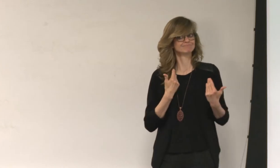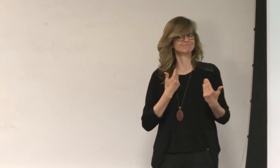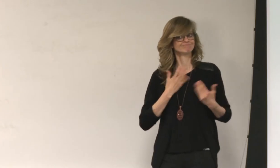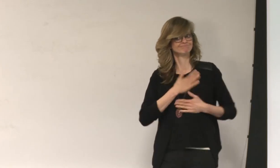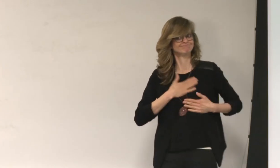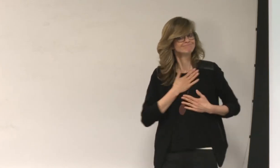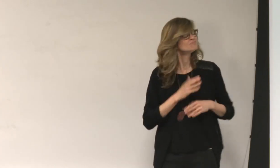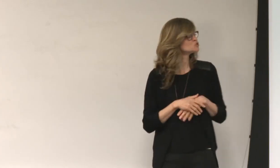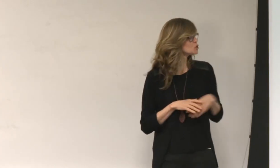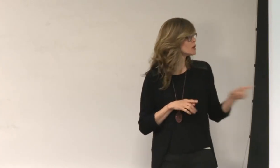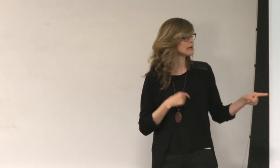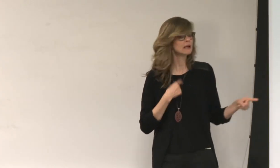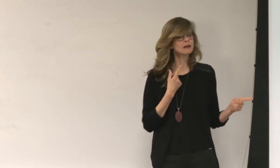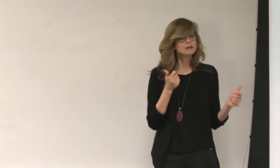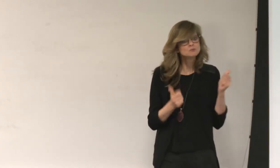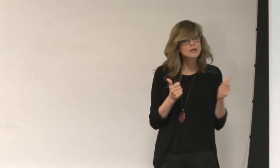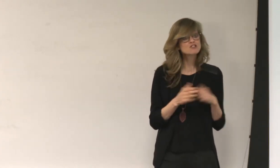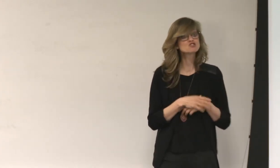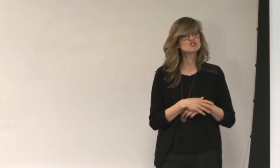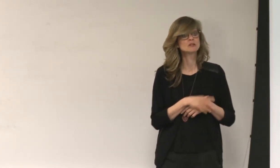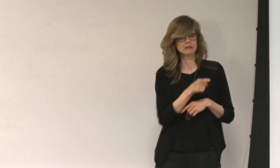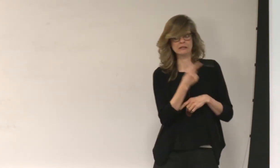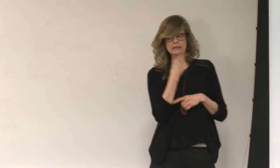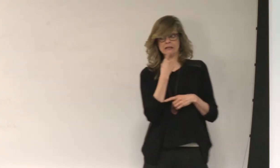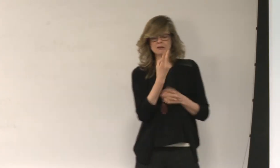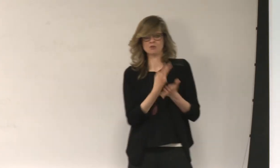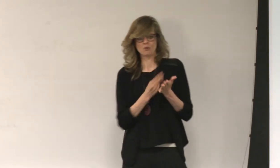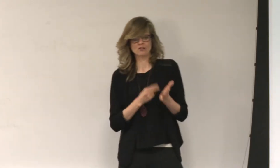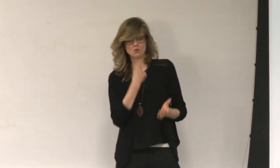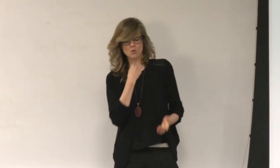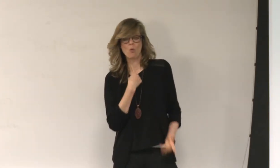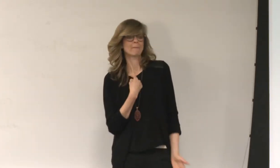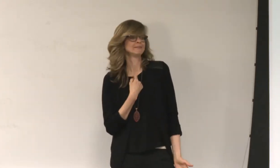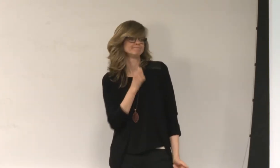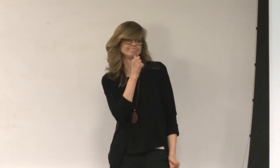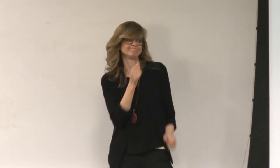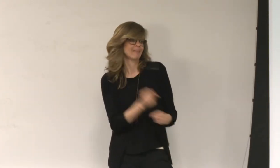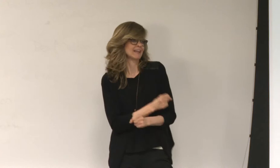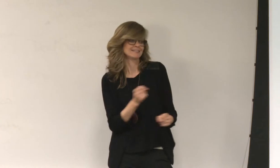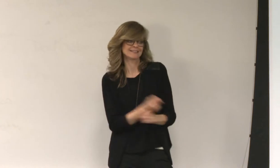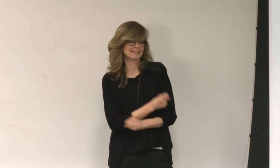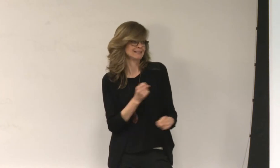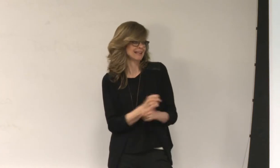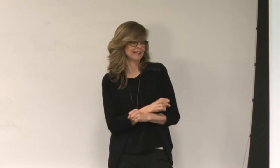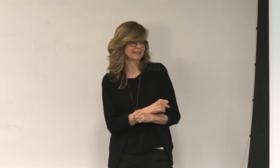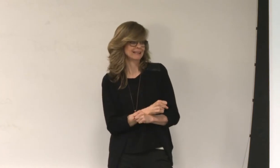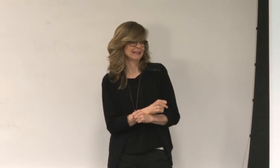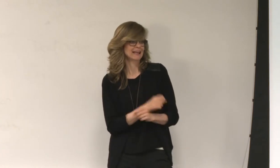WHO WERE IN DIFFERENT DISCIPLINES, AND THEY SAID, "DON'T DO STATISTICS.